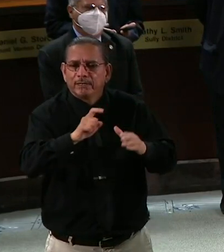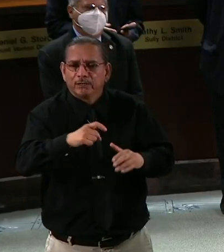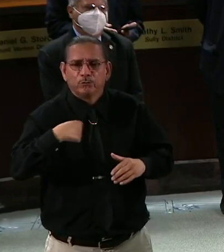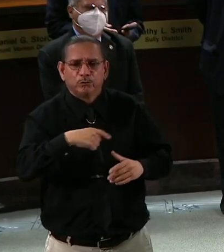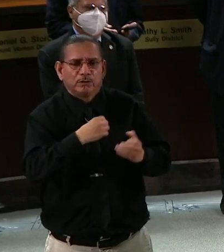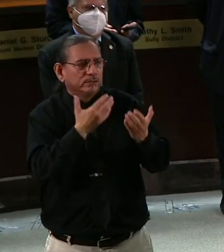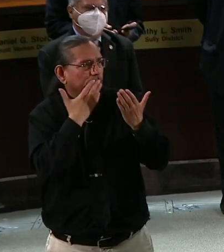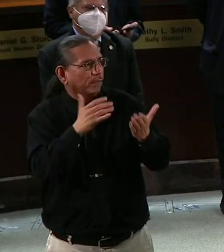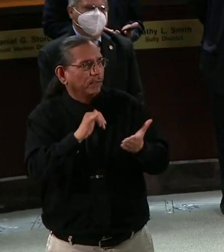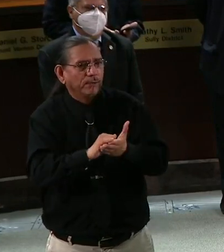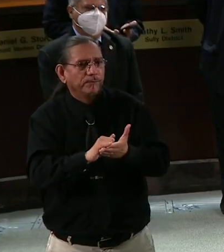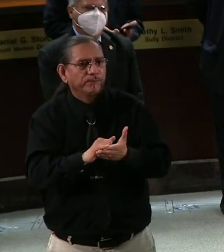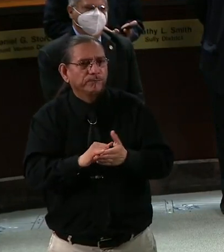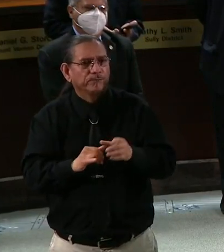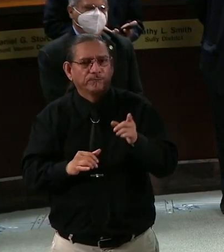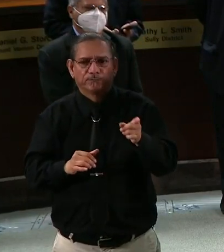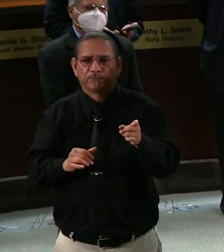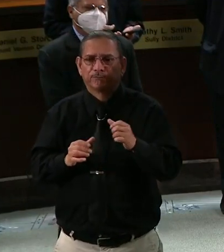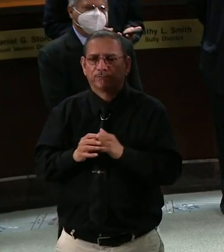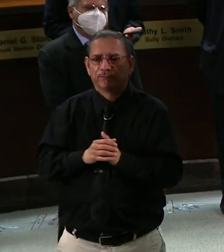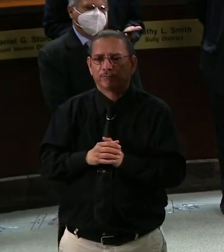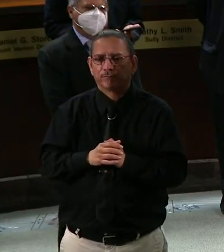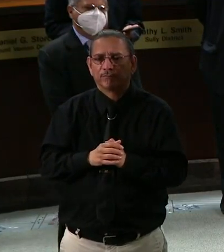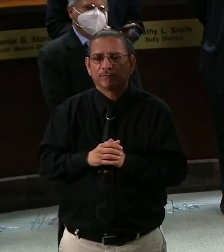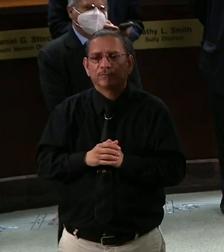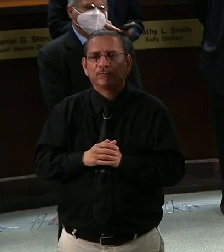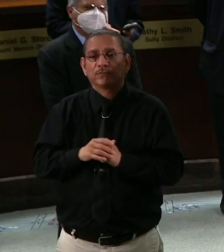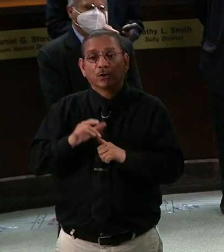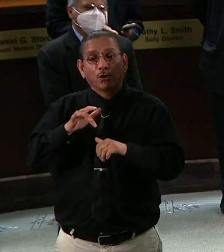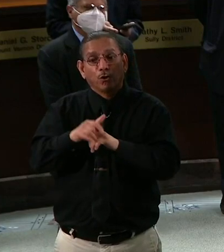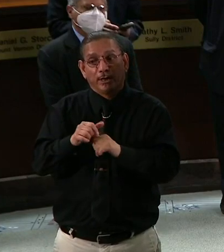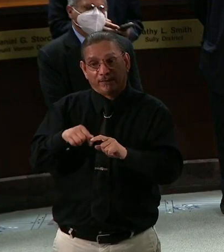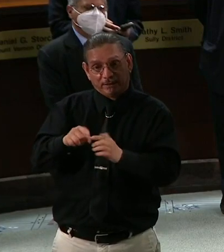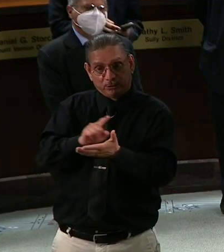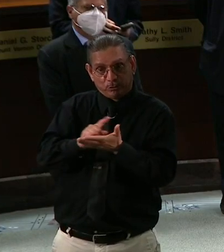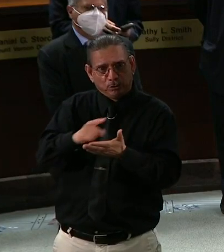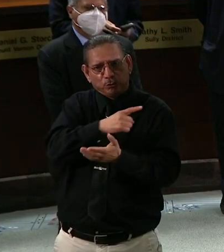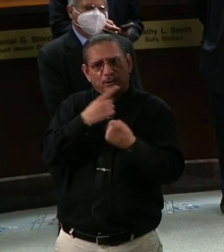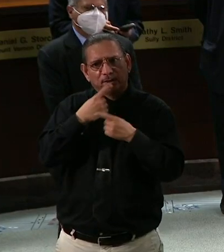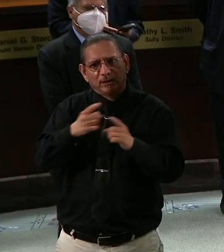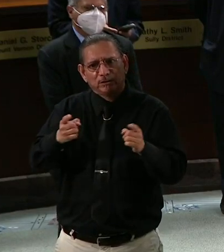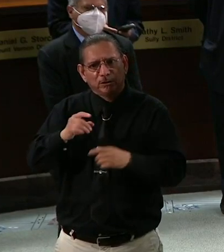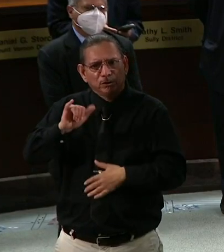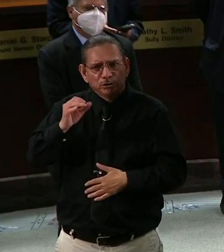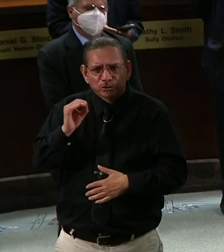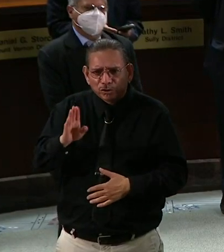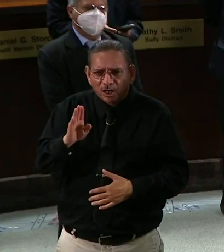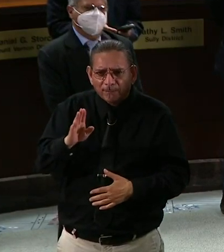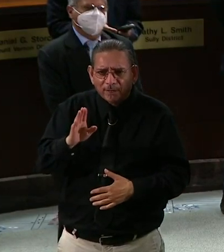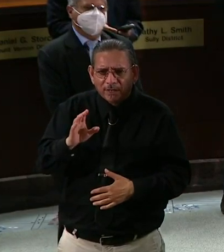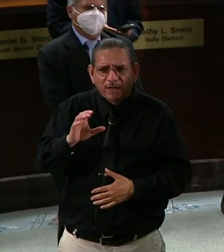THE COMMUNITIES ARE IN NEED SO WE APPRECIATE THAT. I'M PROUD